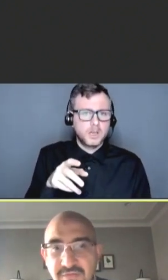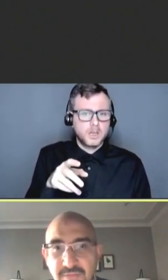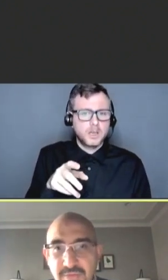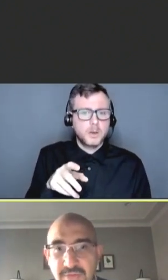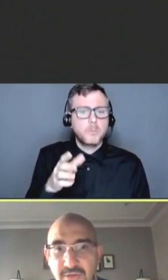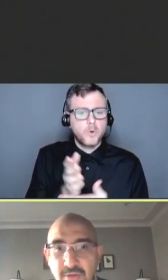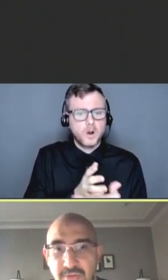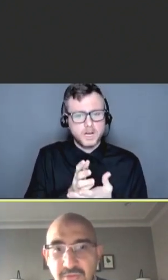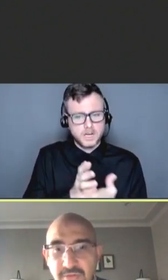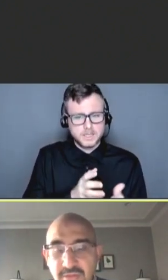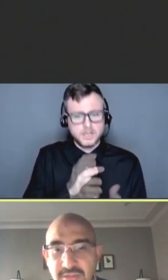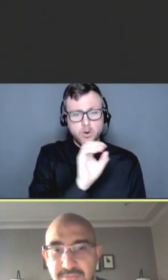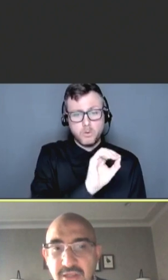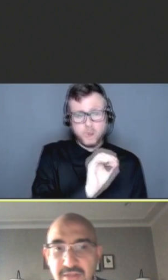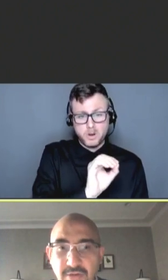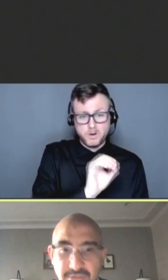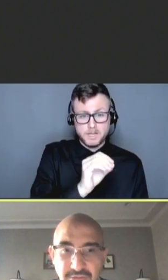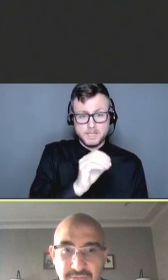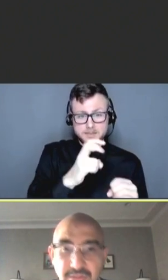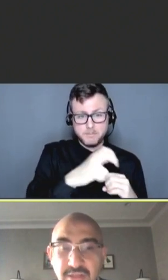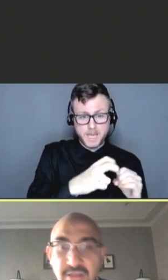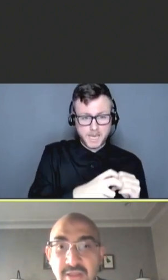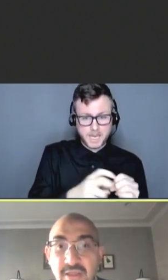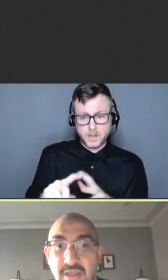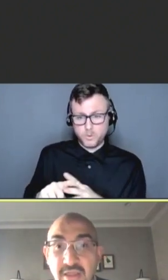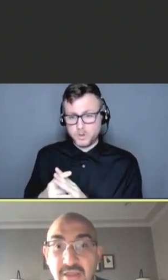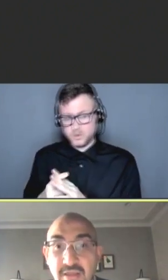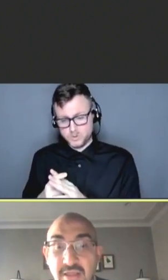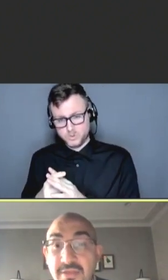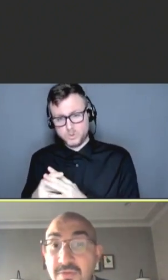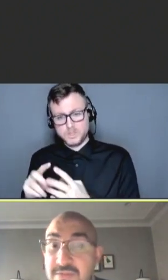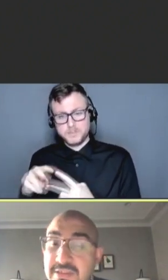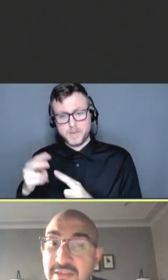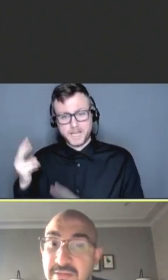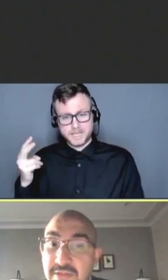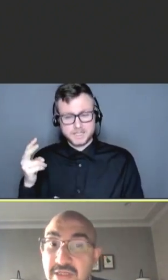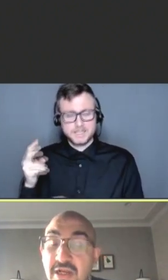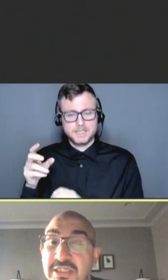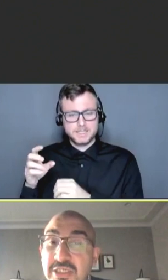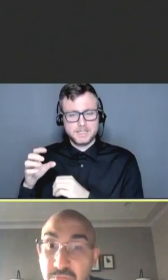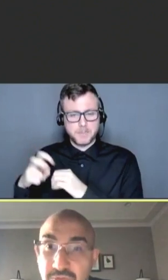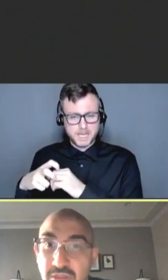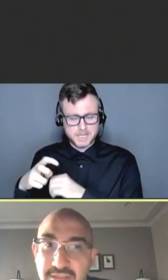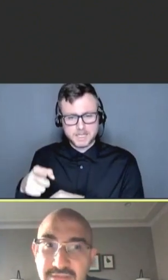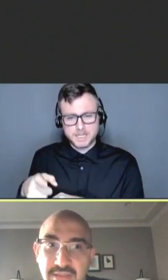between the Omicron spike and the original spike. And those six antibodies are actually neutralizing